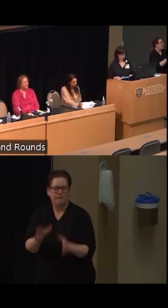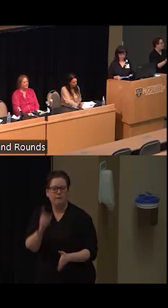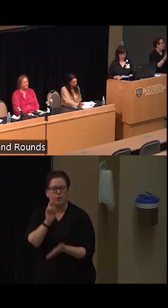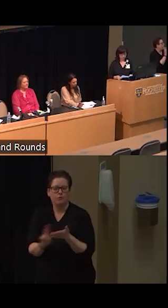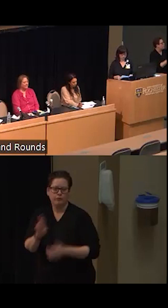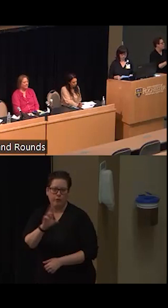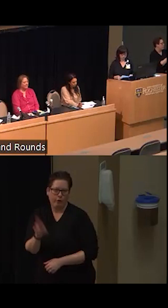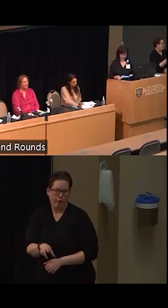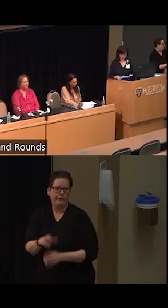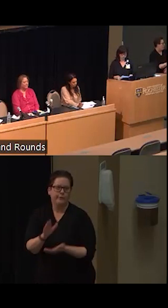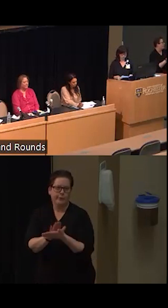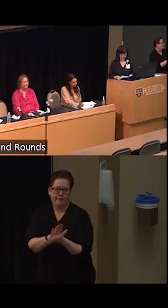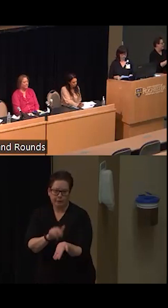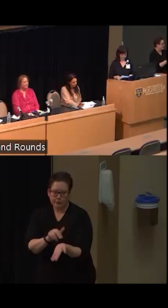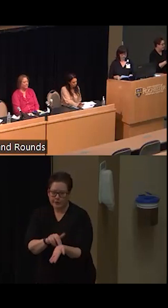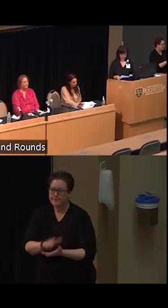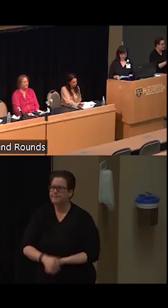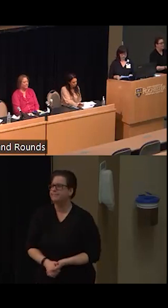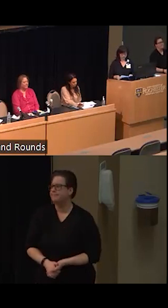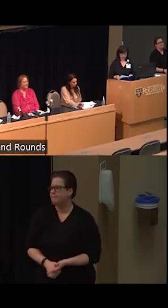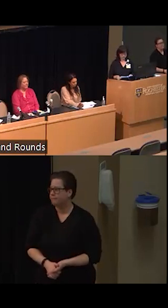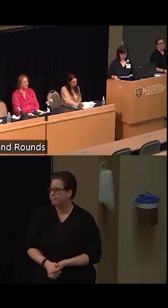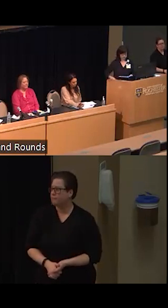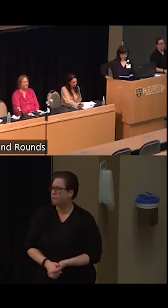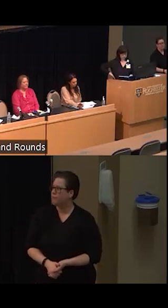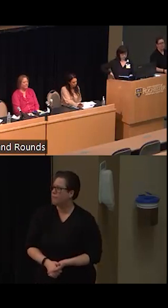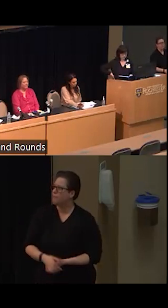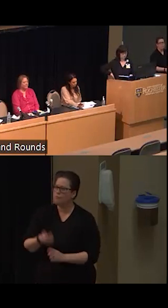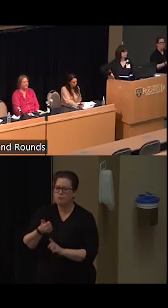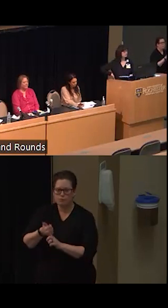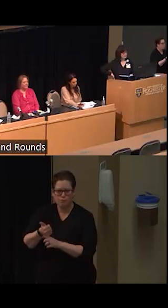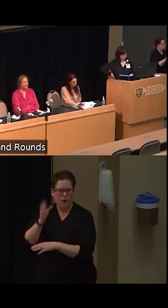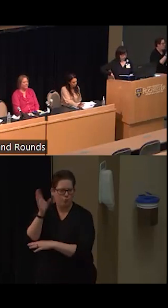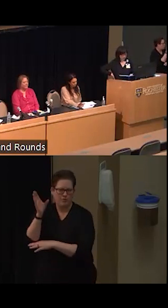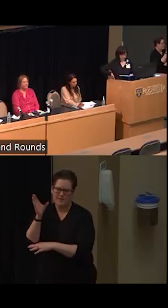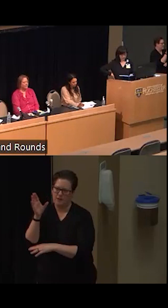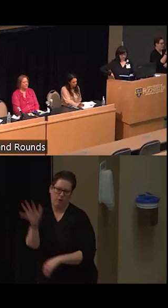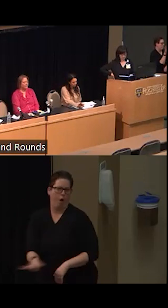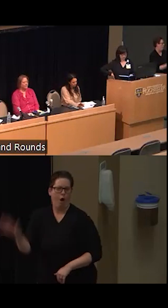University of Rochester School of Nursing she has presented on presentations nationally on